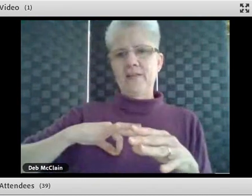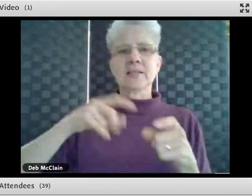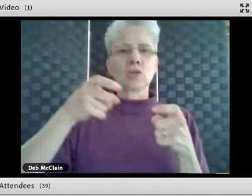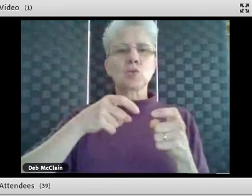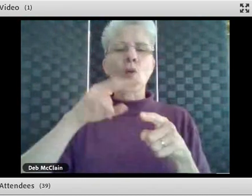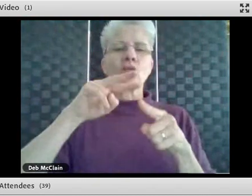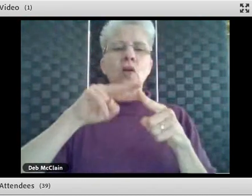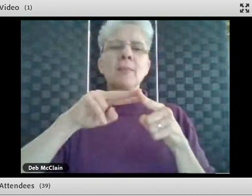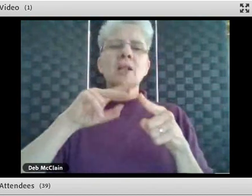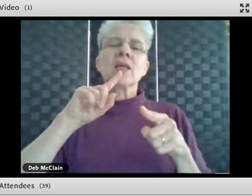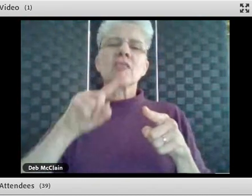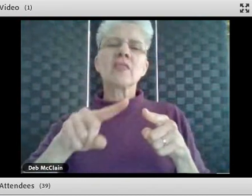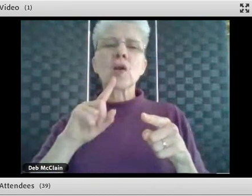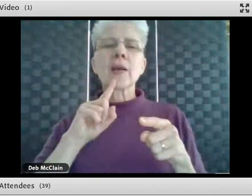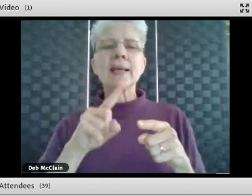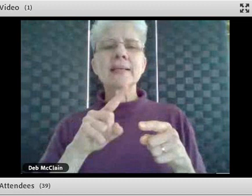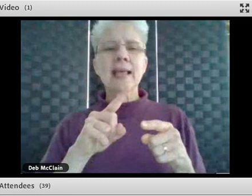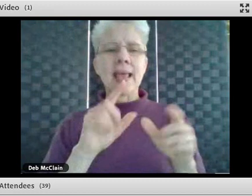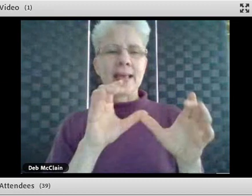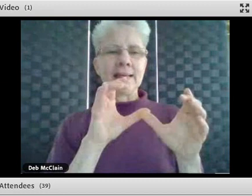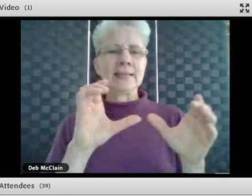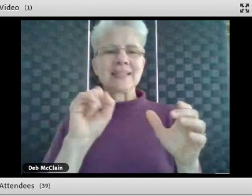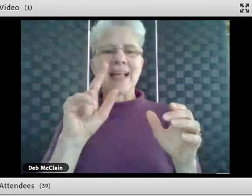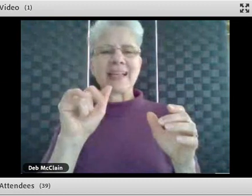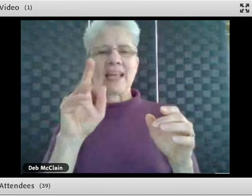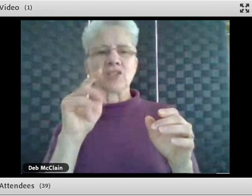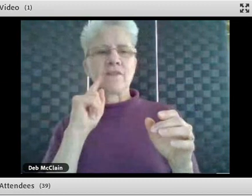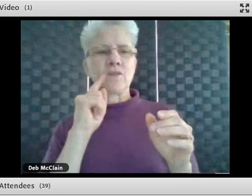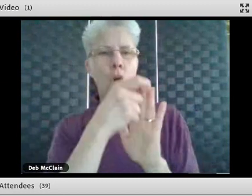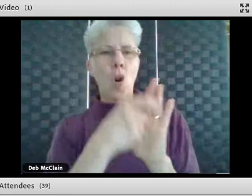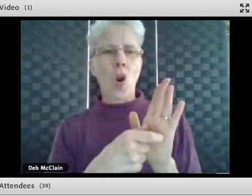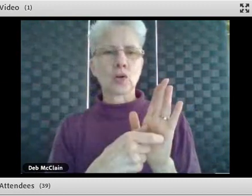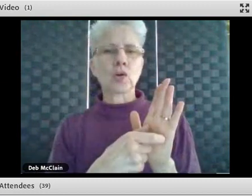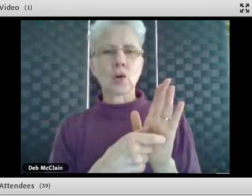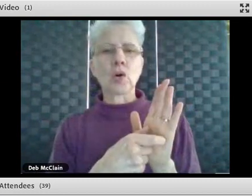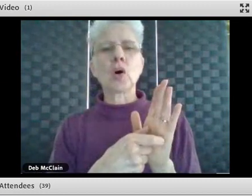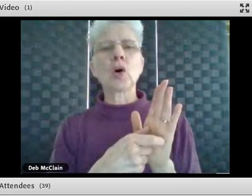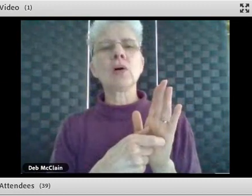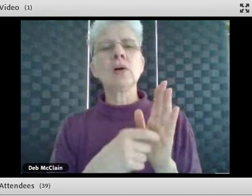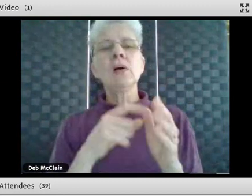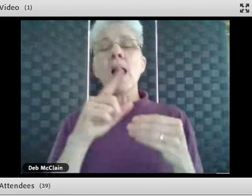and here's a citation here for this article in "Cataloging & Classification Quarterly" --